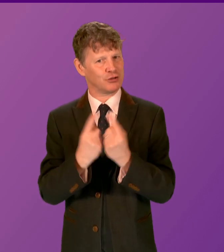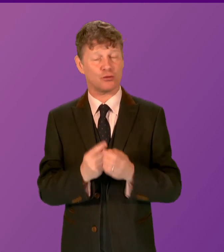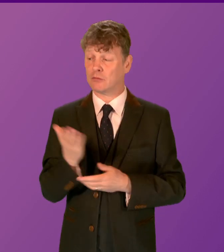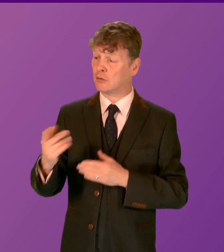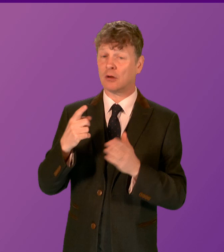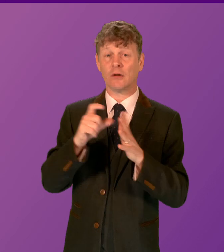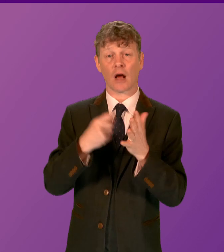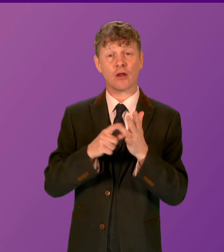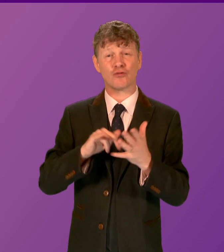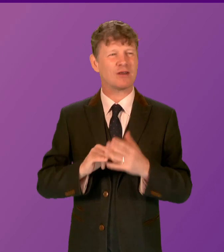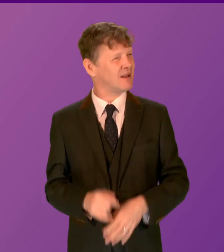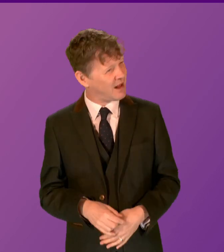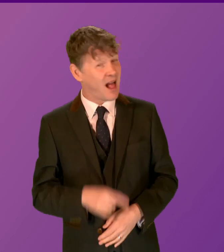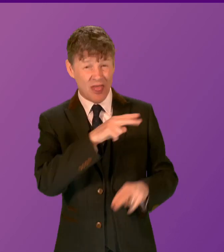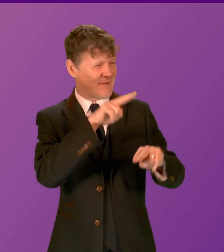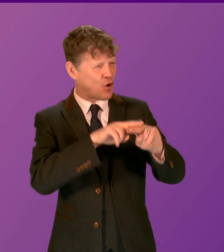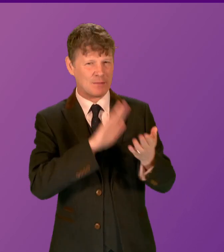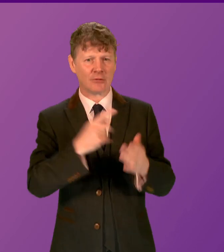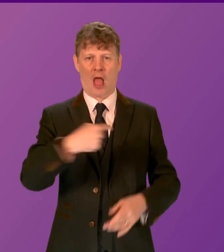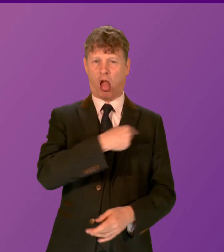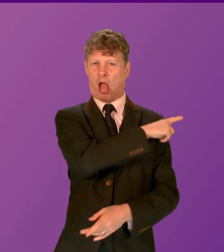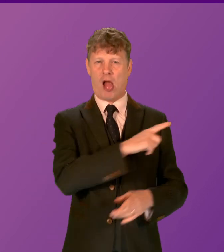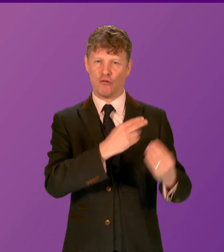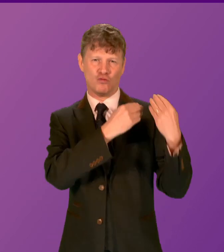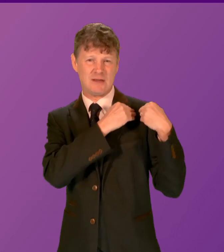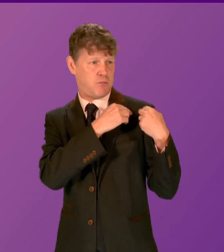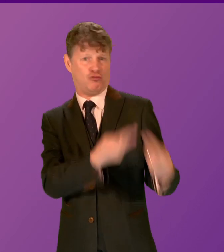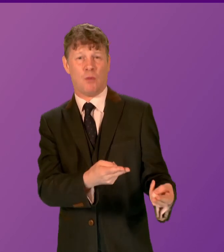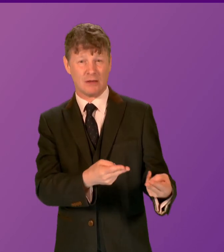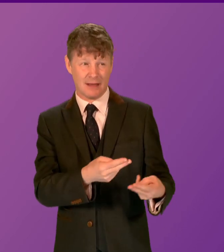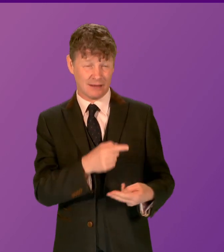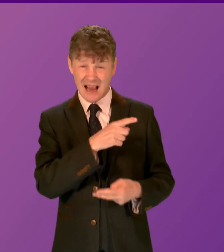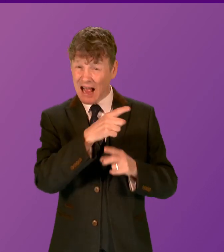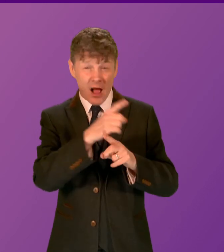The First Minister wants to dodge responsibility for the closure of a vital service that has